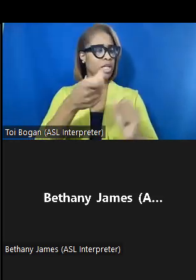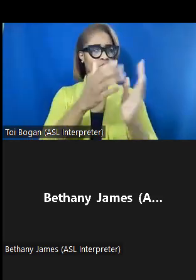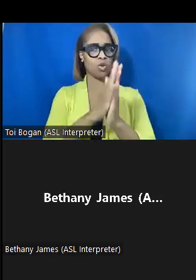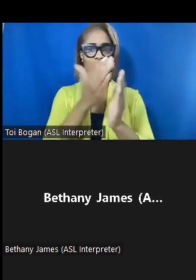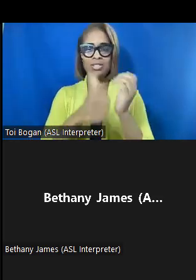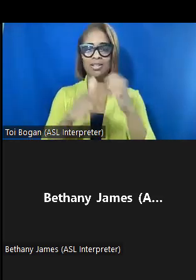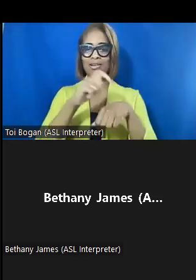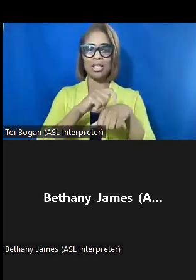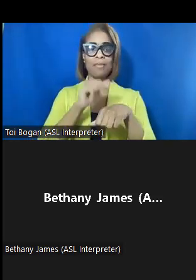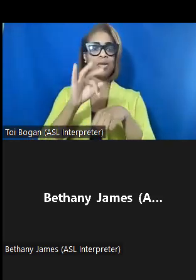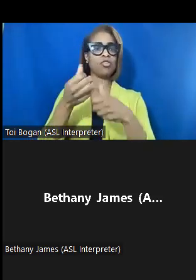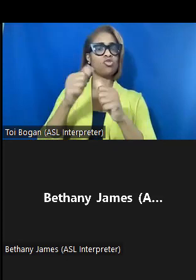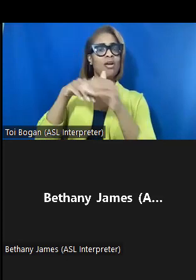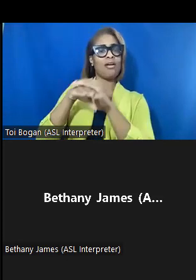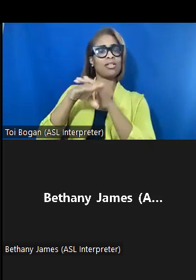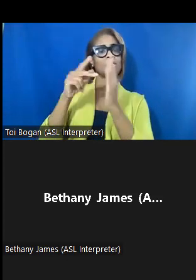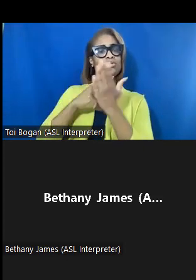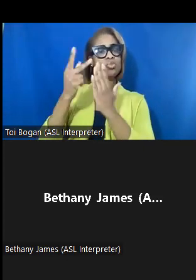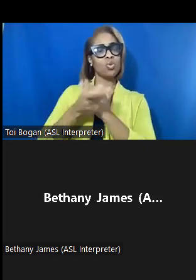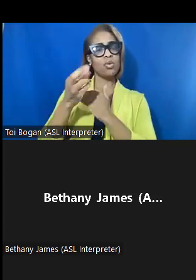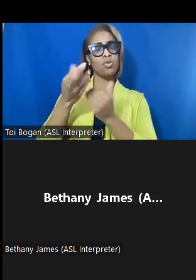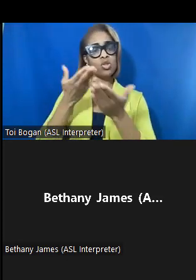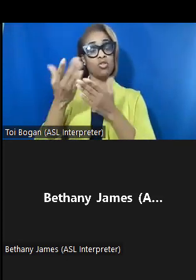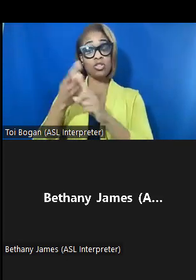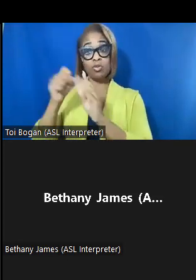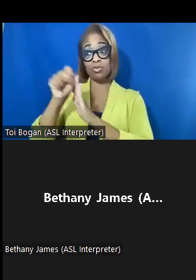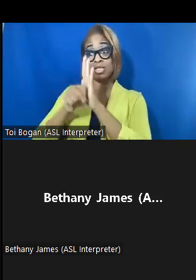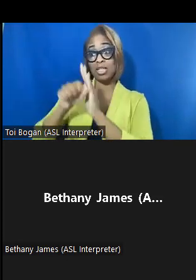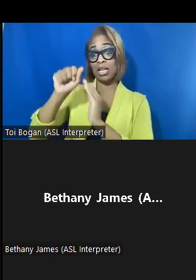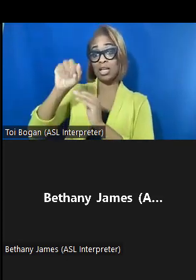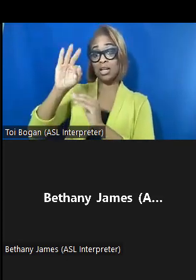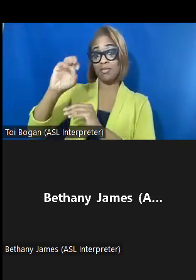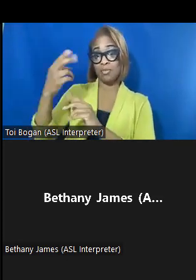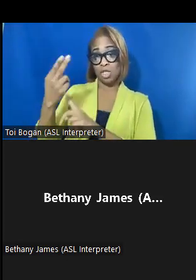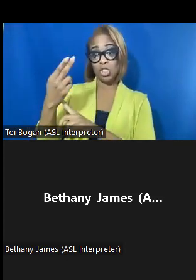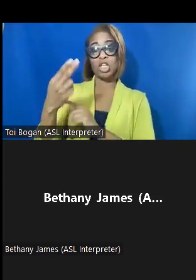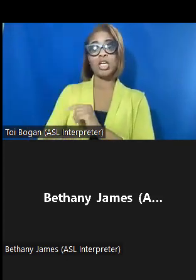If you're trying to access a program or service of the State of Michigan and you need some